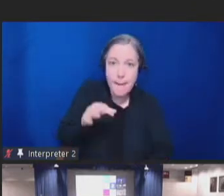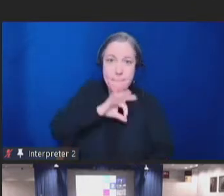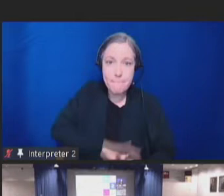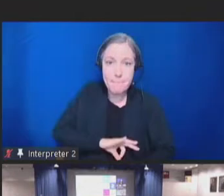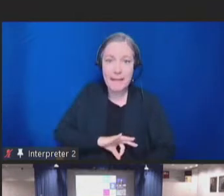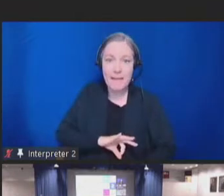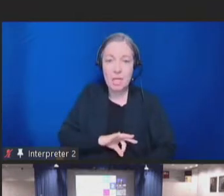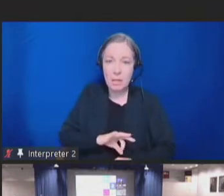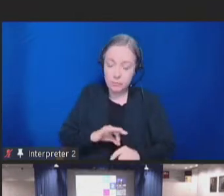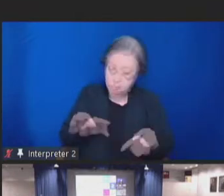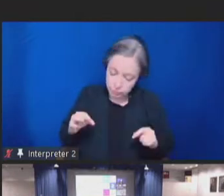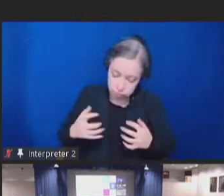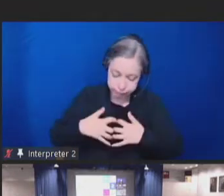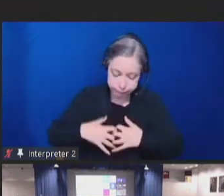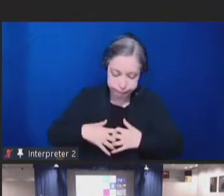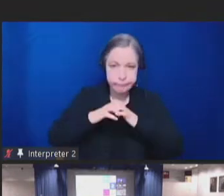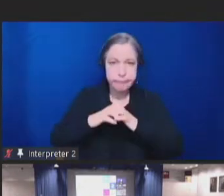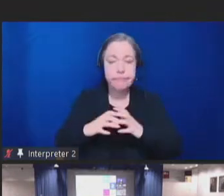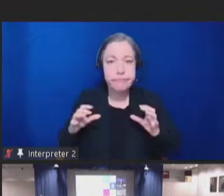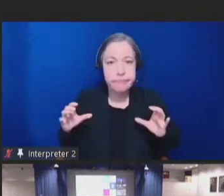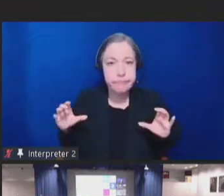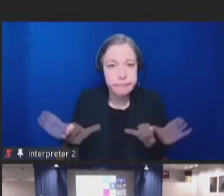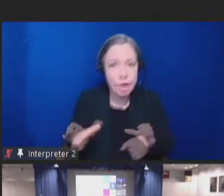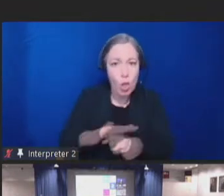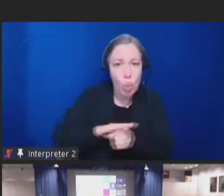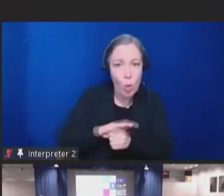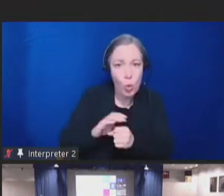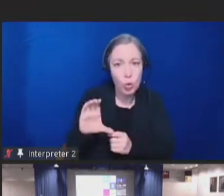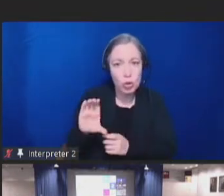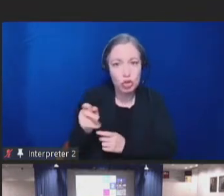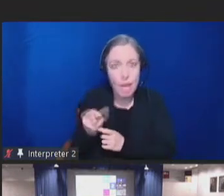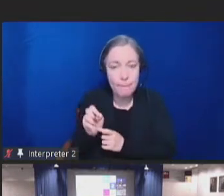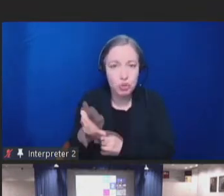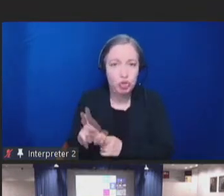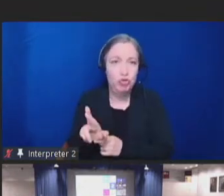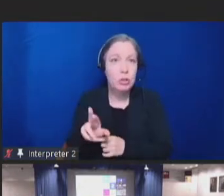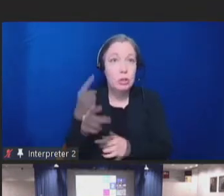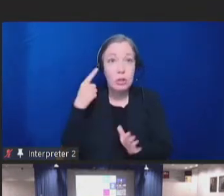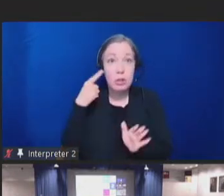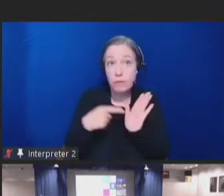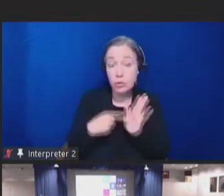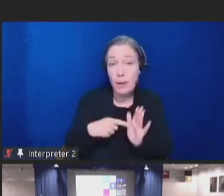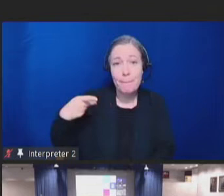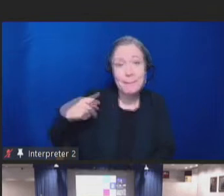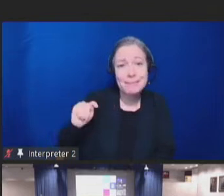chapters and affiliates and target communities. So, groups like the National PTA and the Boys